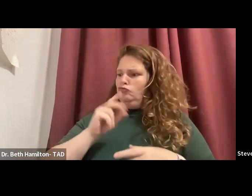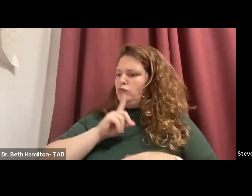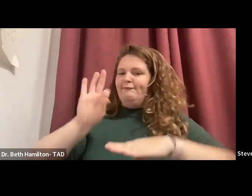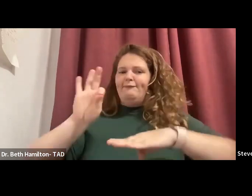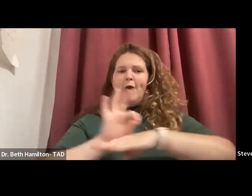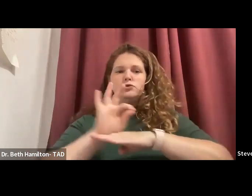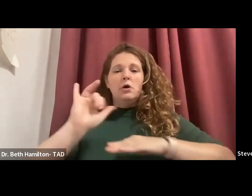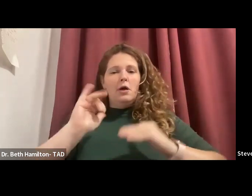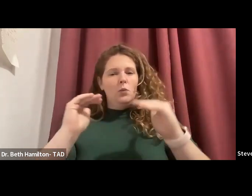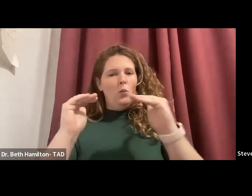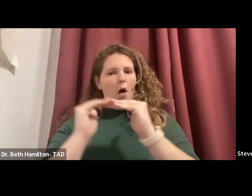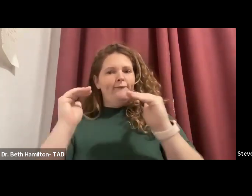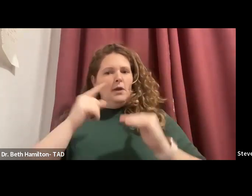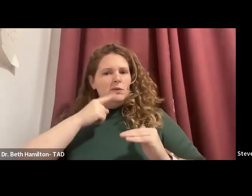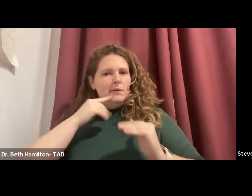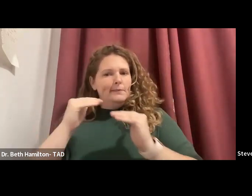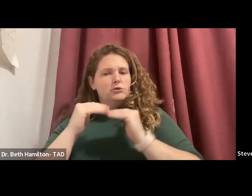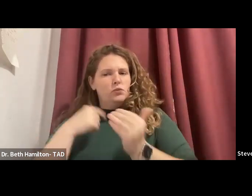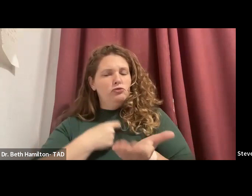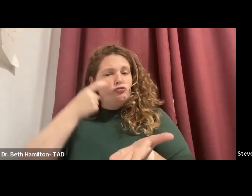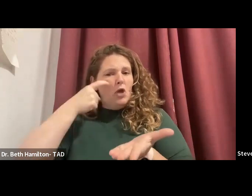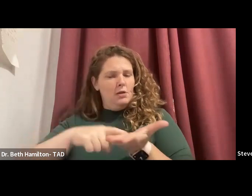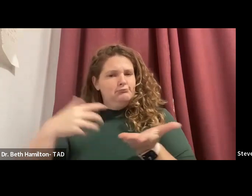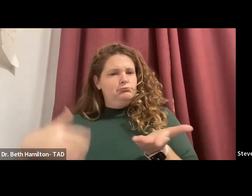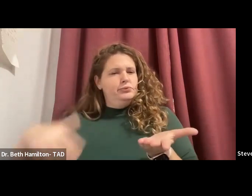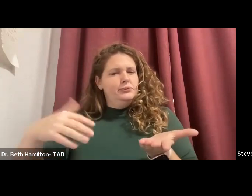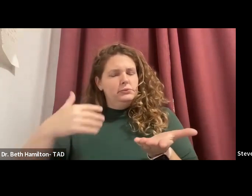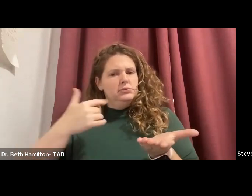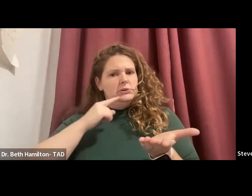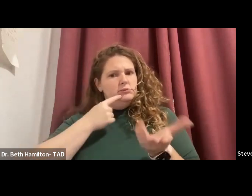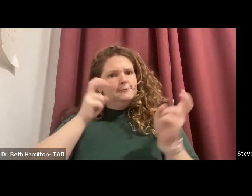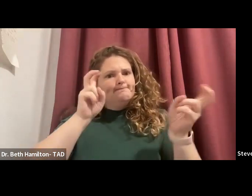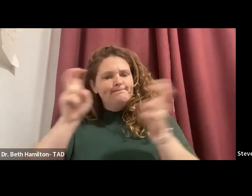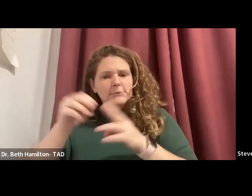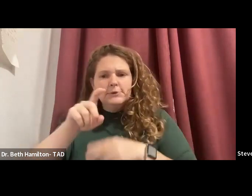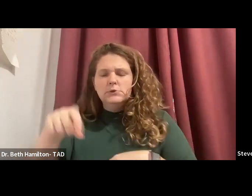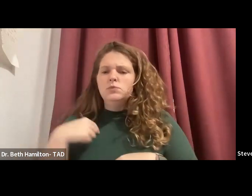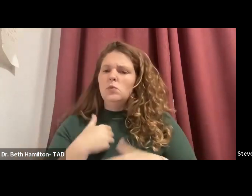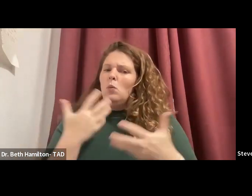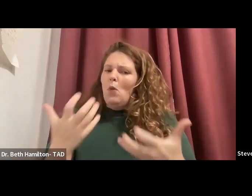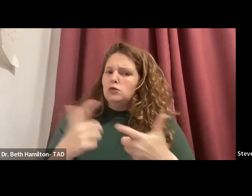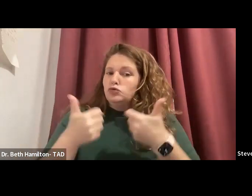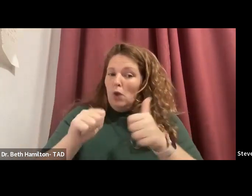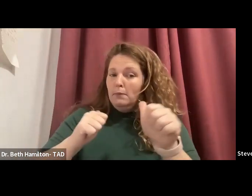certification. We felt like that was important because the quality of interpreting greatly im